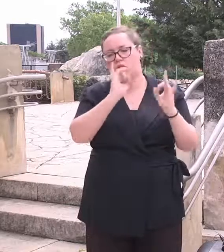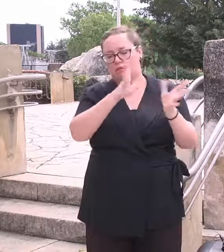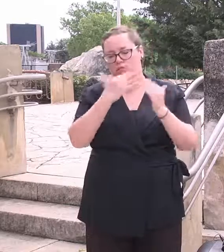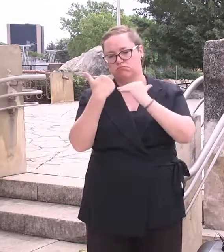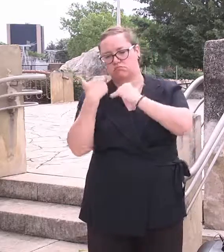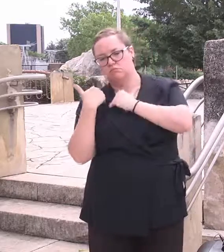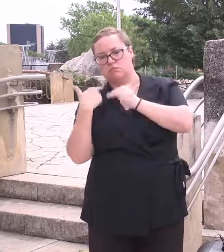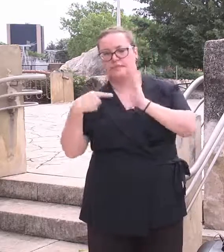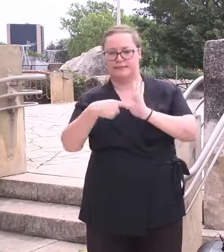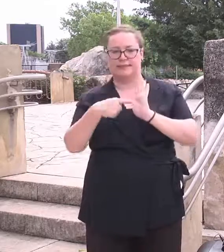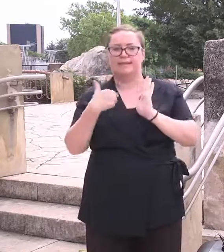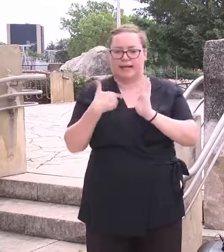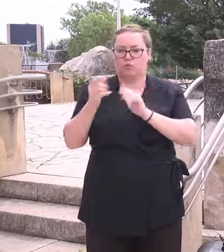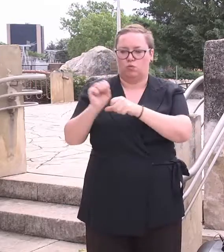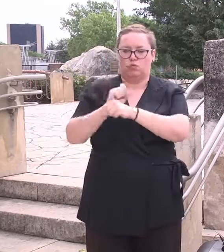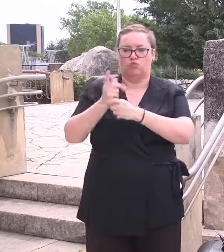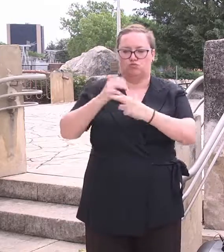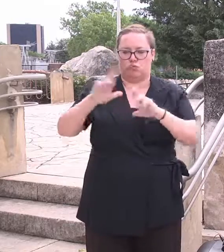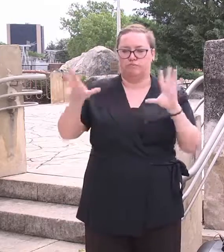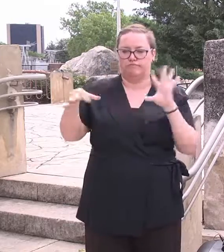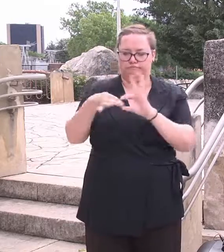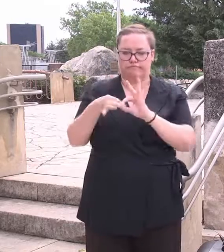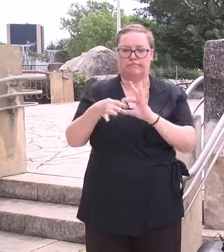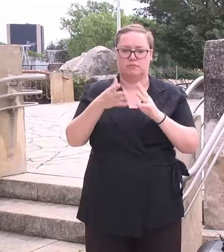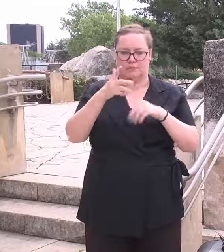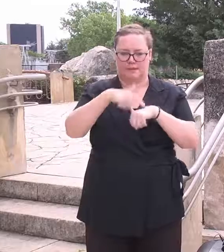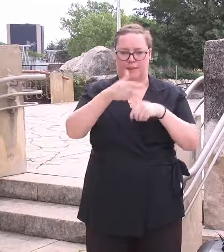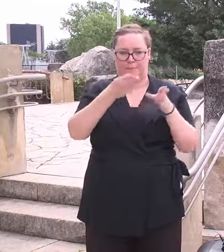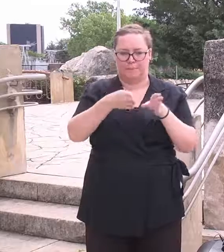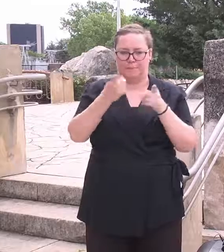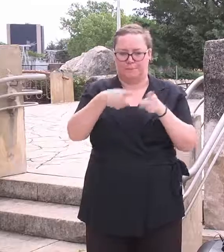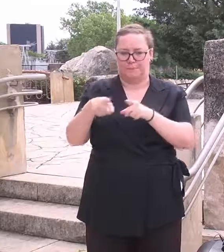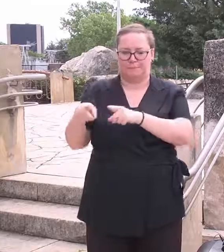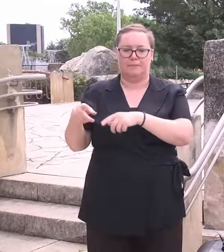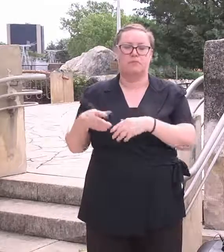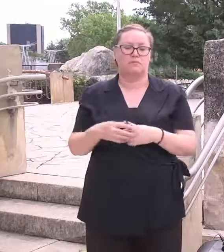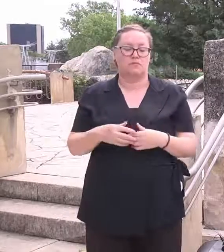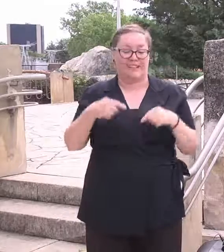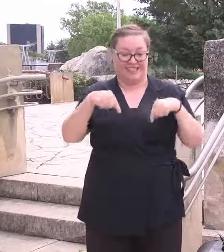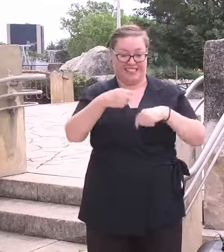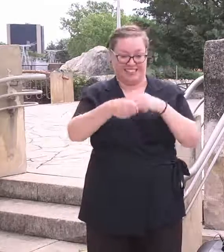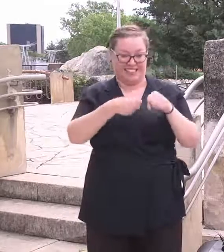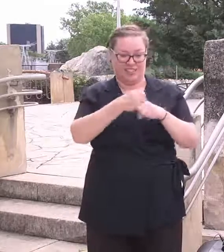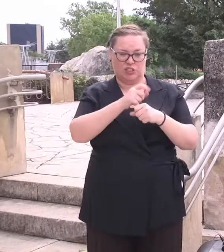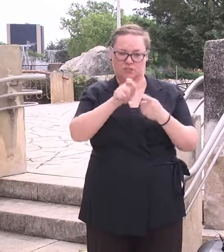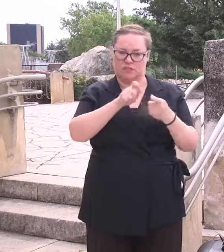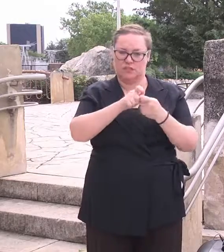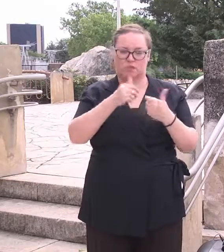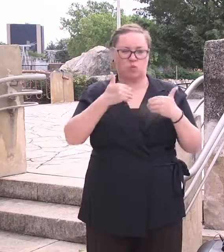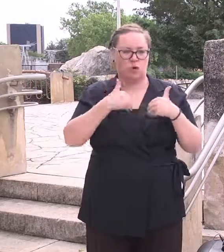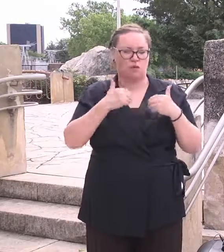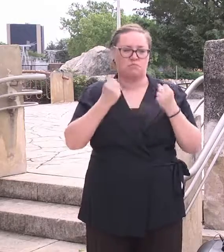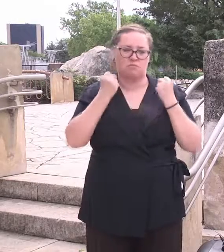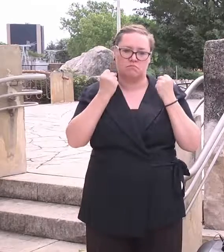lined up for them so and this year in particular we see a higher demand than ever for internships